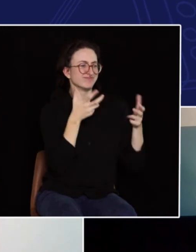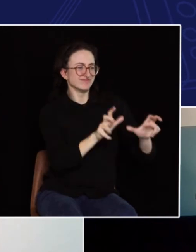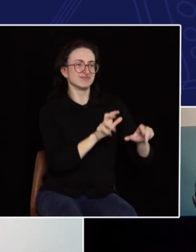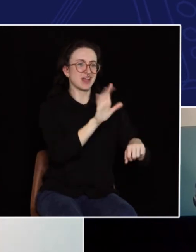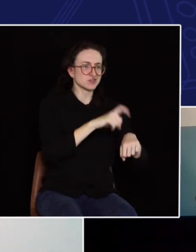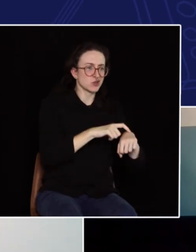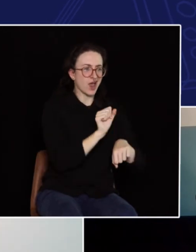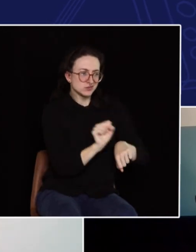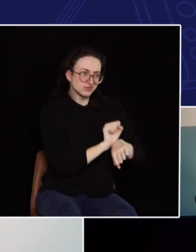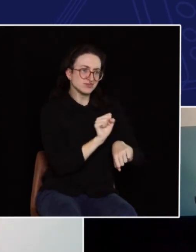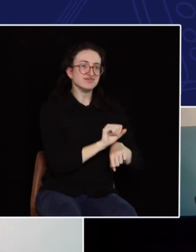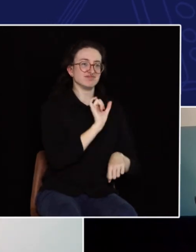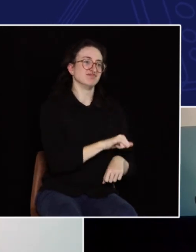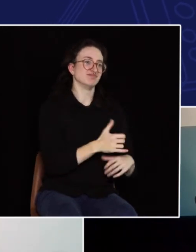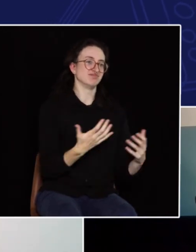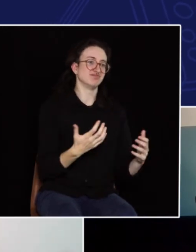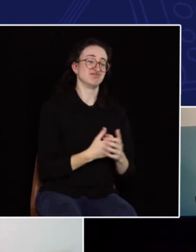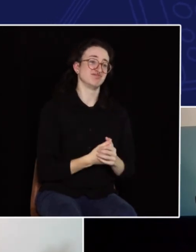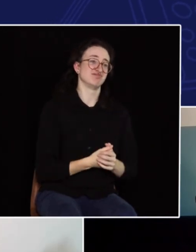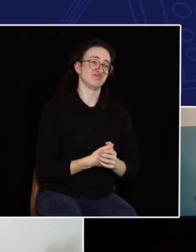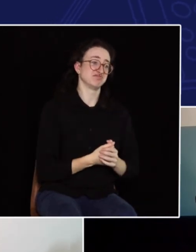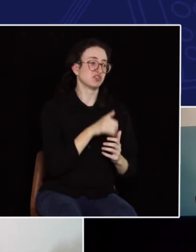you're willing to invest your time on that.